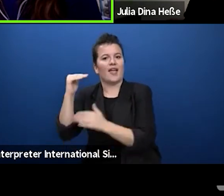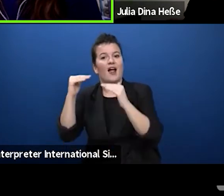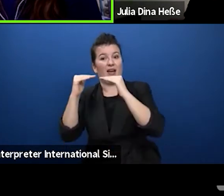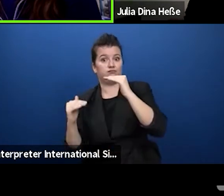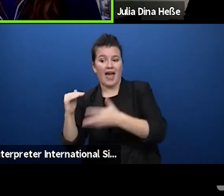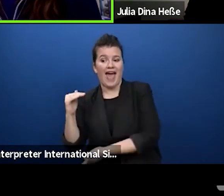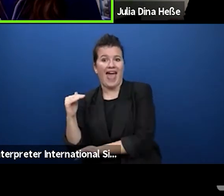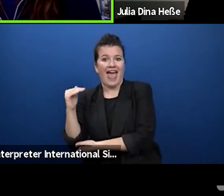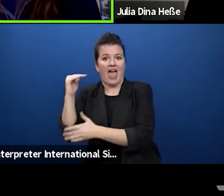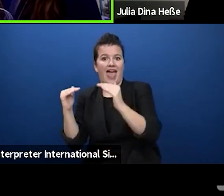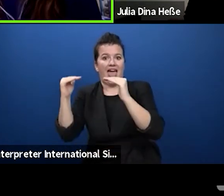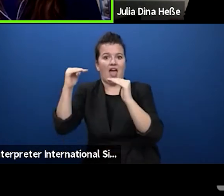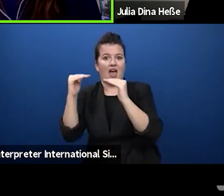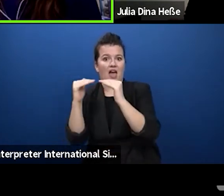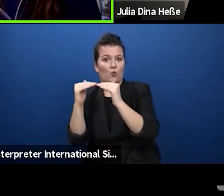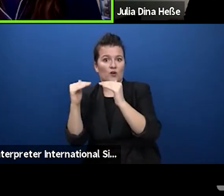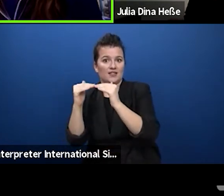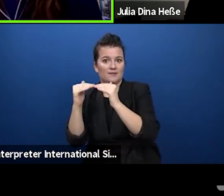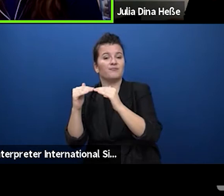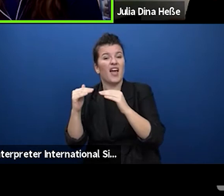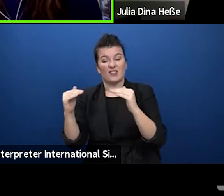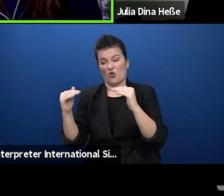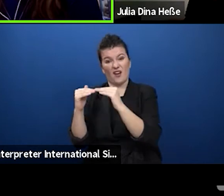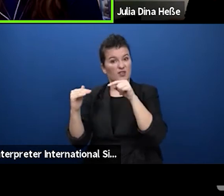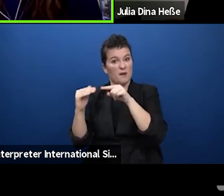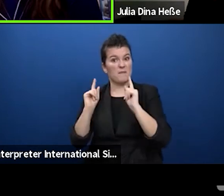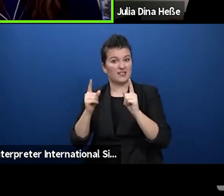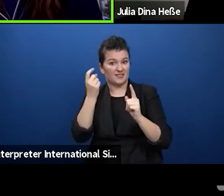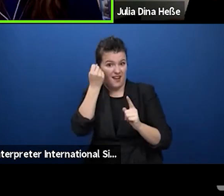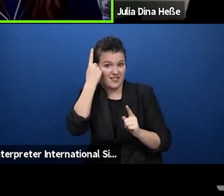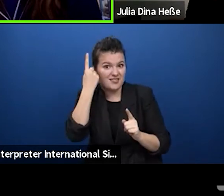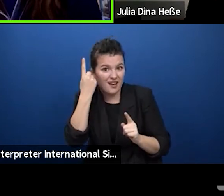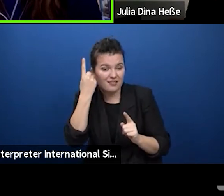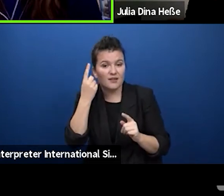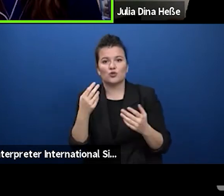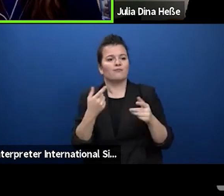what Constanza was saying about tokenism. So if we speak about diversity it's very easy to talk